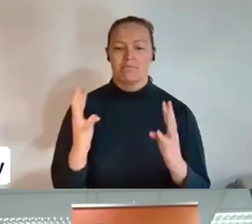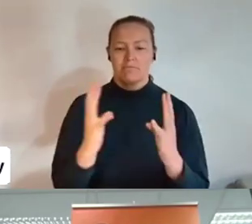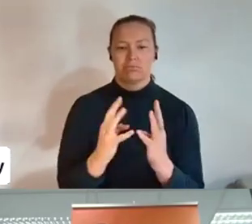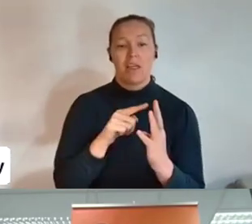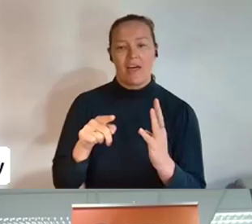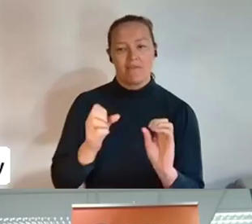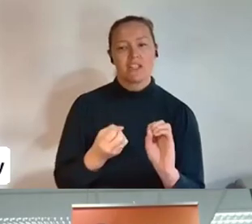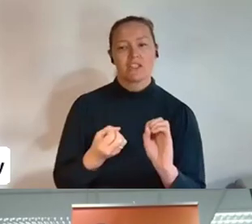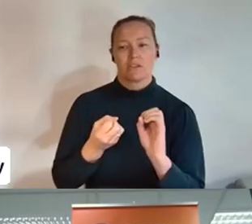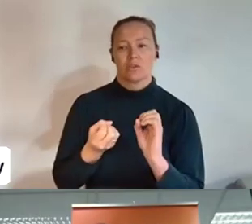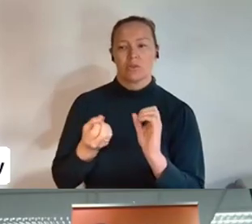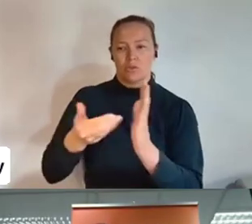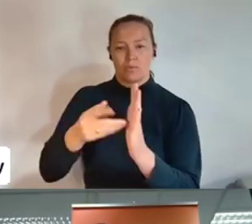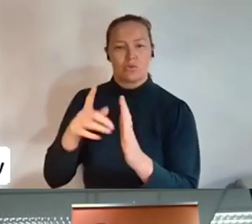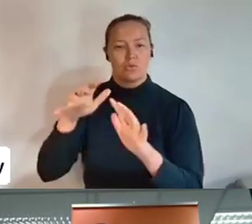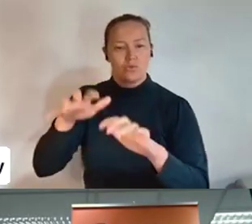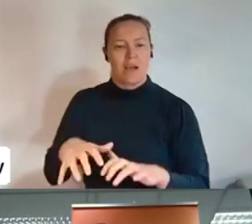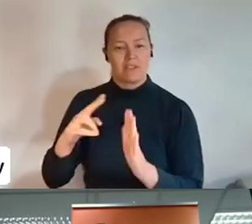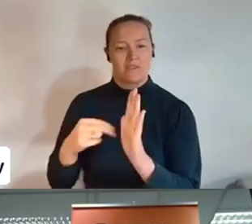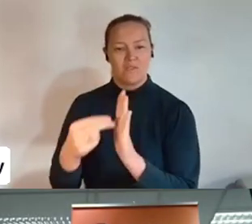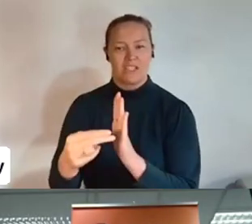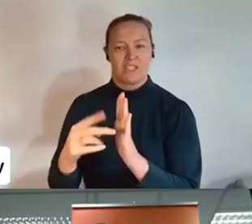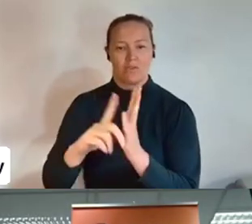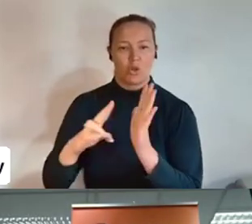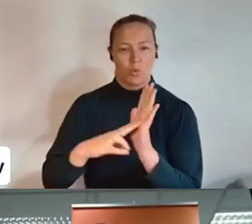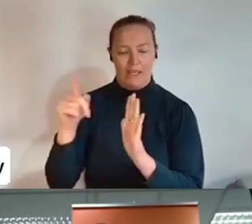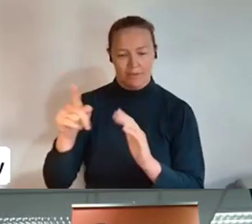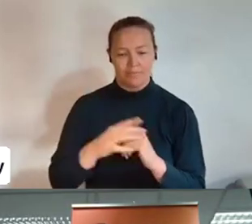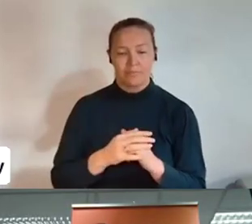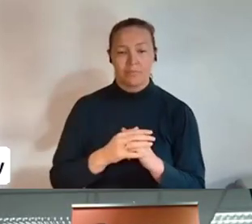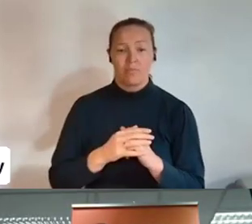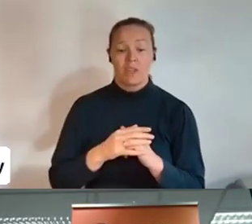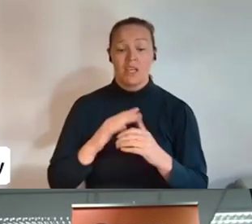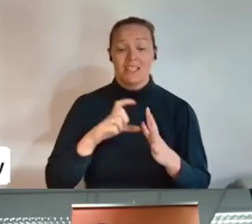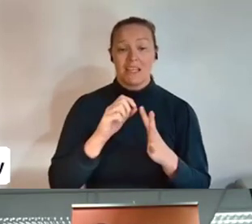drafting of the convention at the UN. And the Coalition wrote to the government of the time